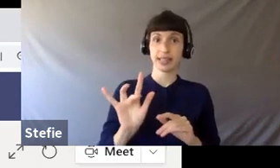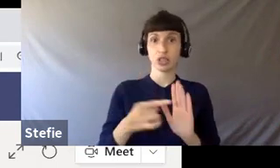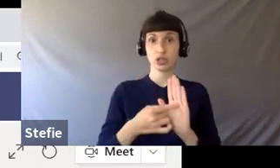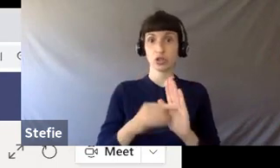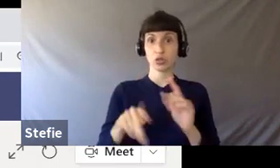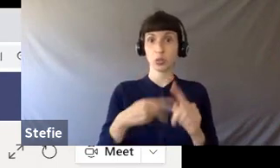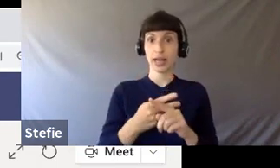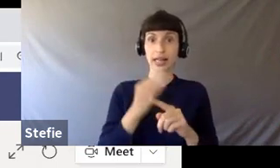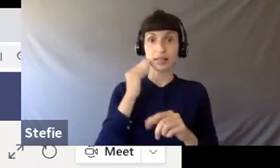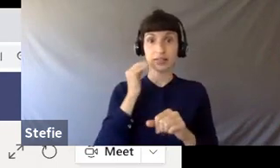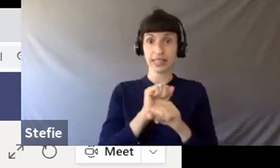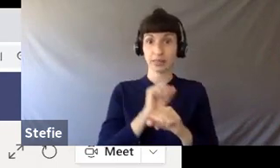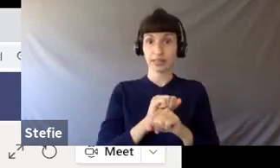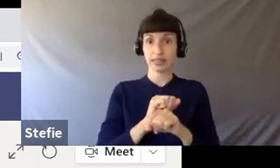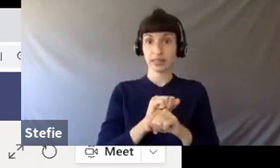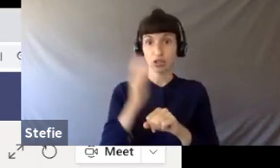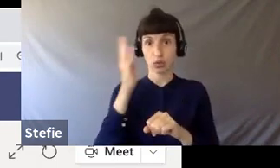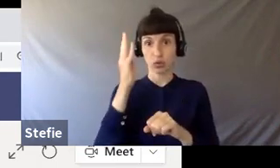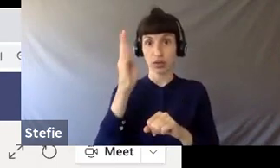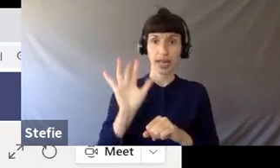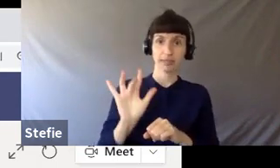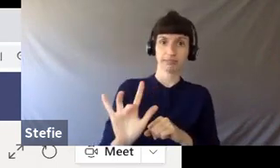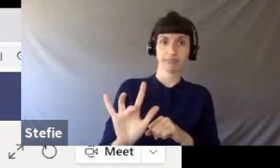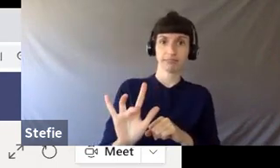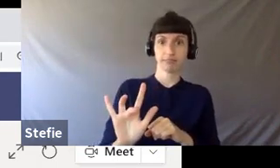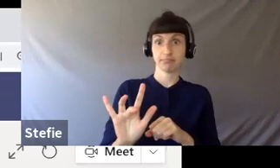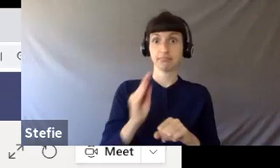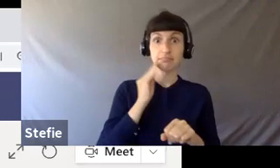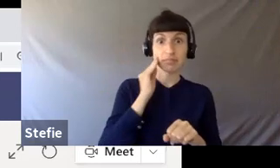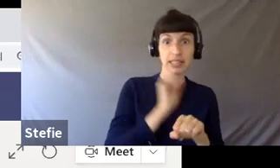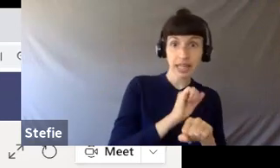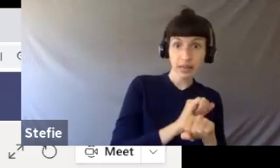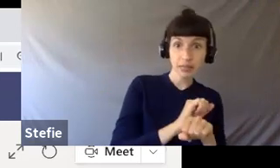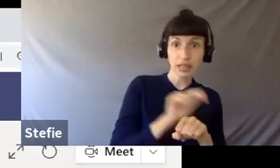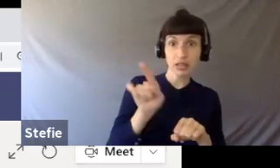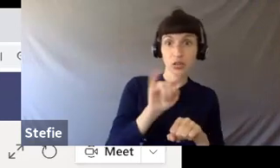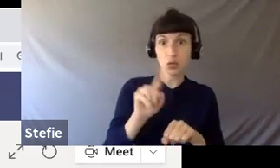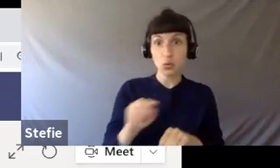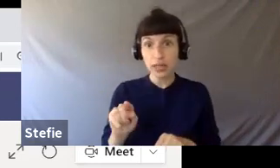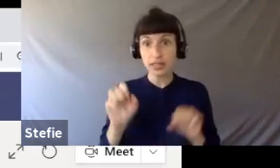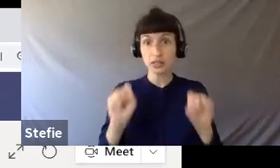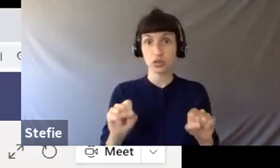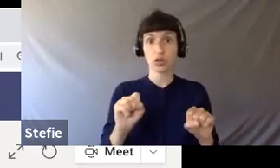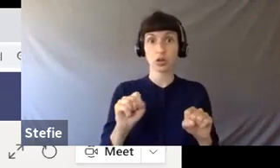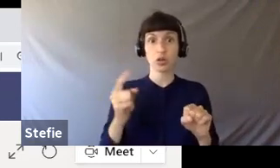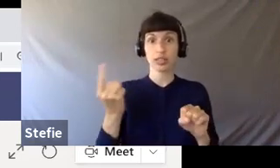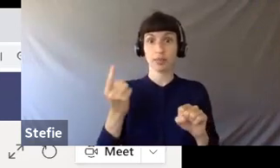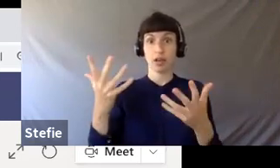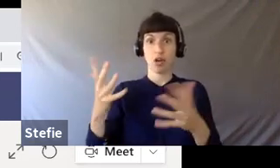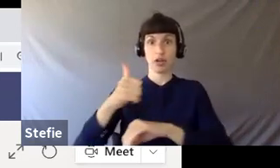These are assignments that you can assign to the students in class